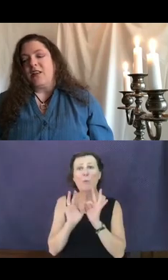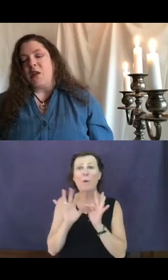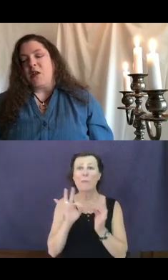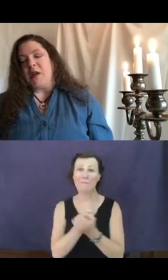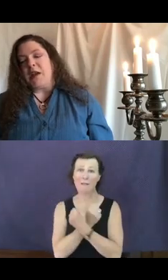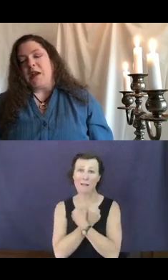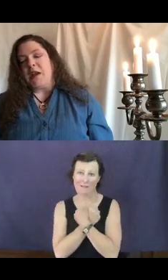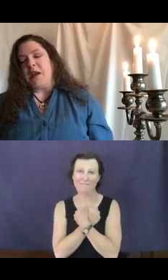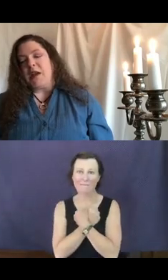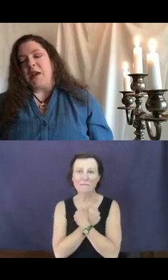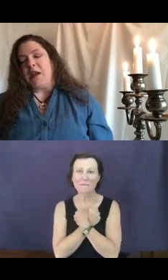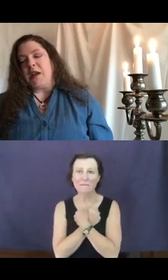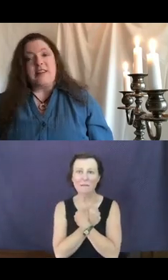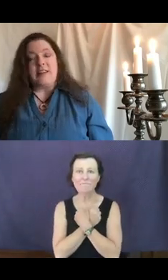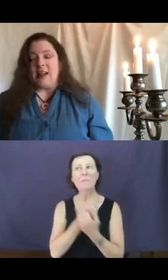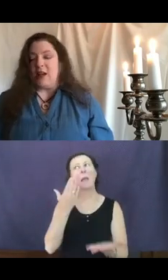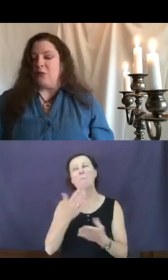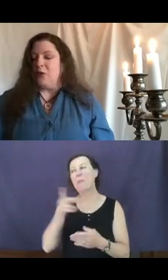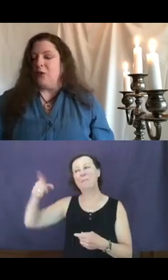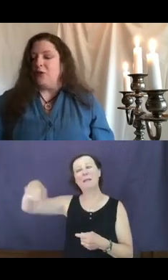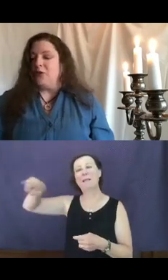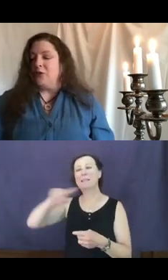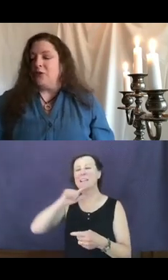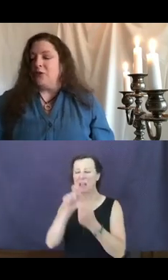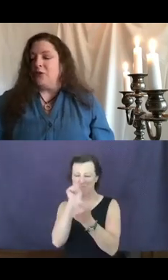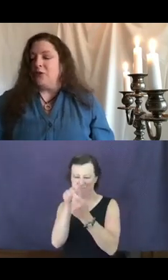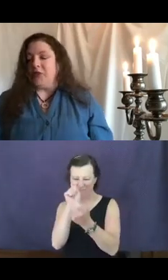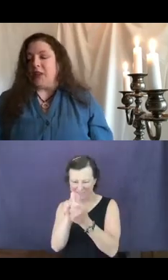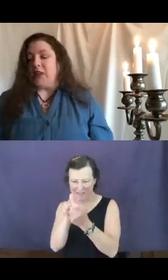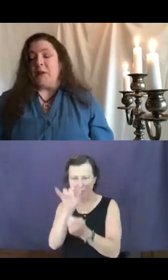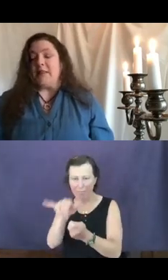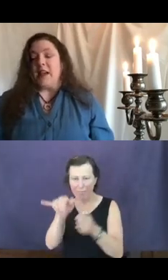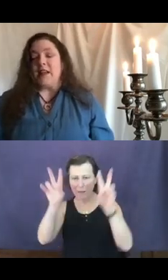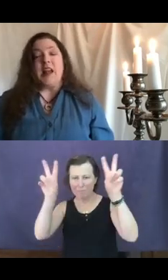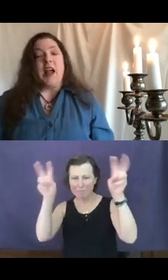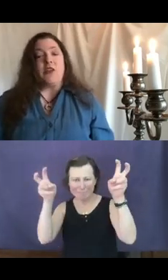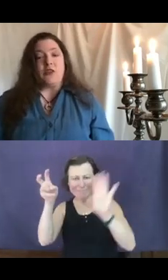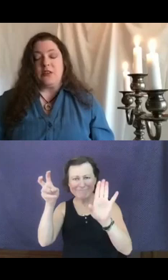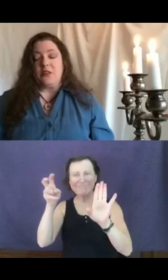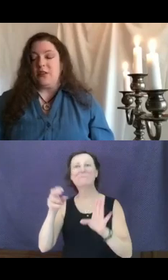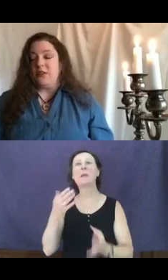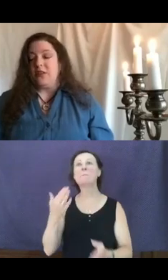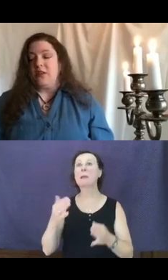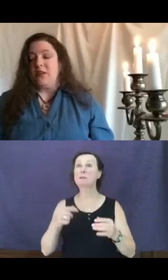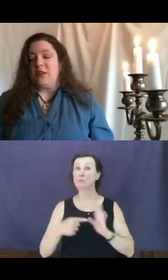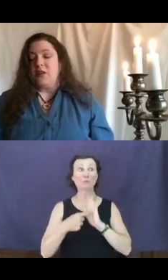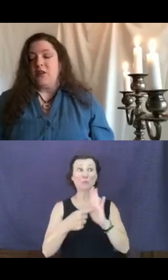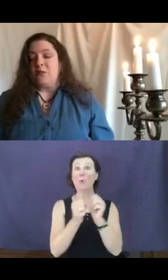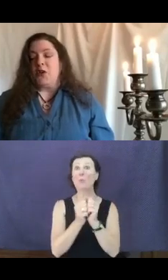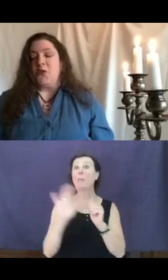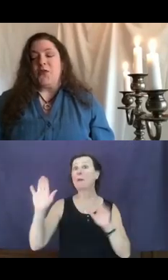They may not say these exact words. They may say it in actions - but you feel